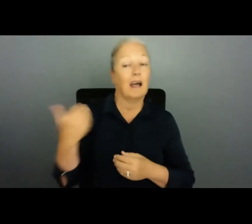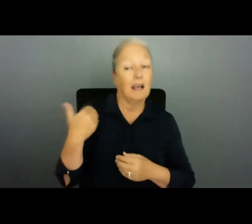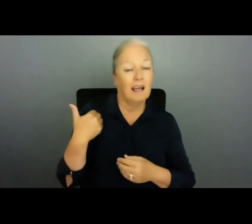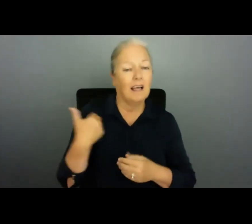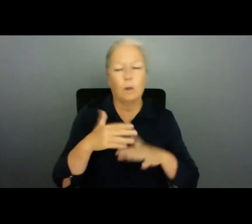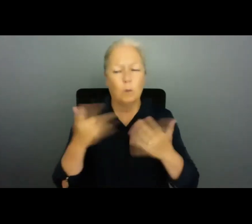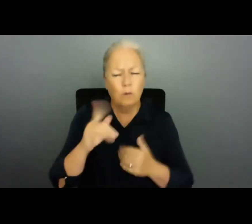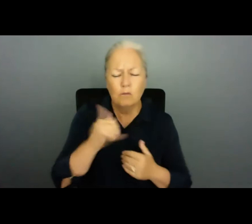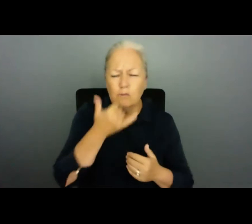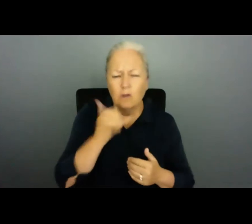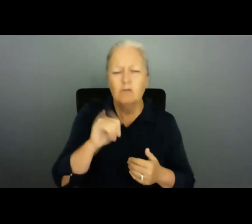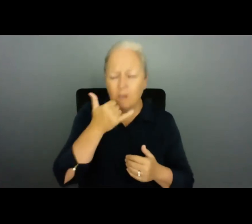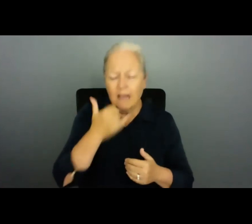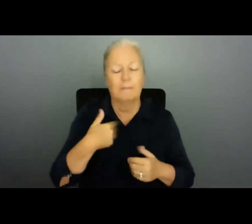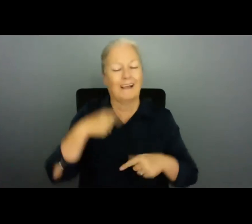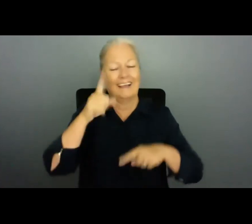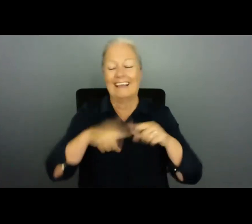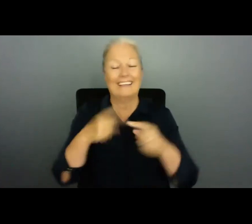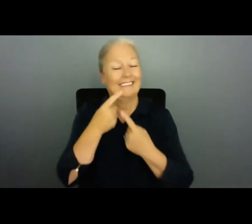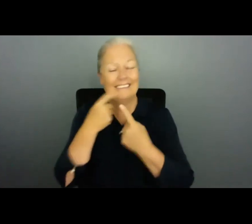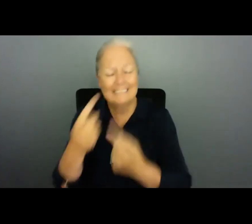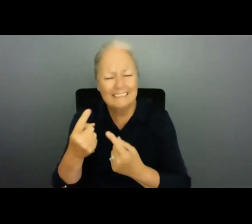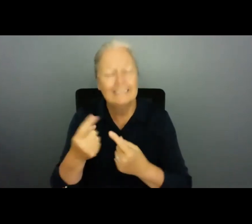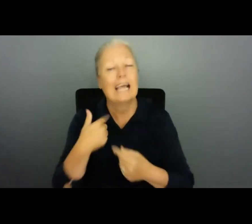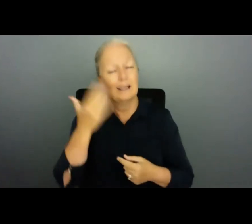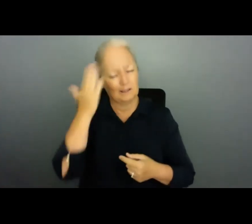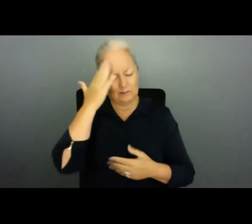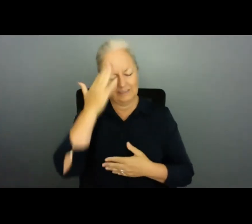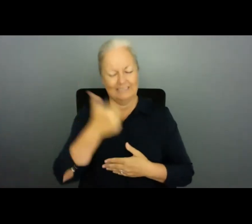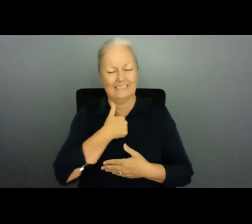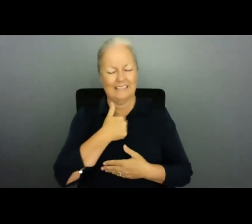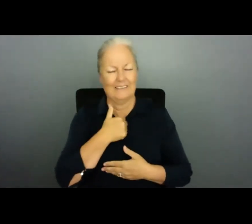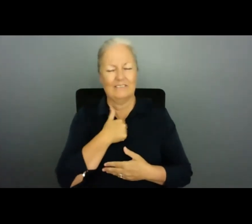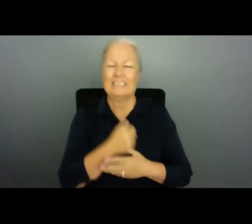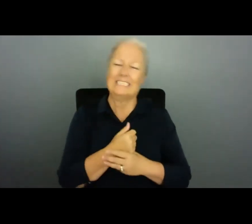the answer something was definitely wrong but the problem was never with me the problem was